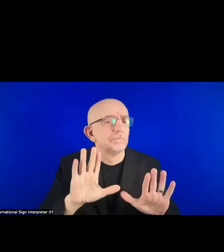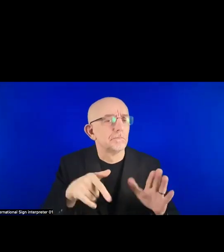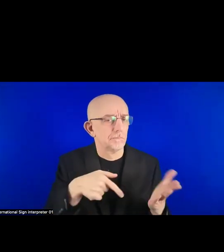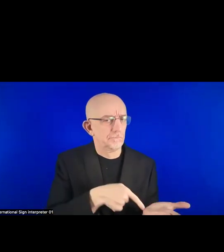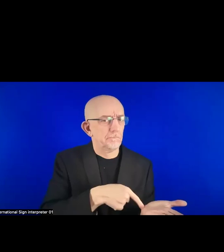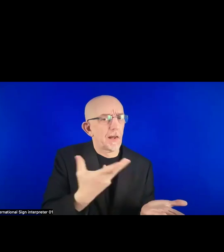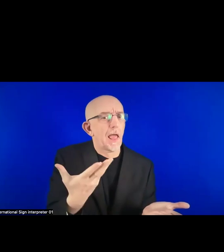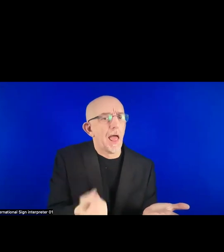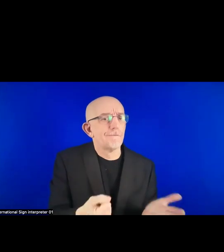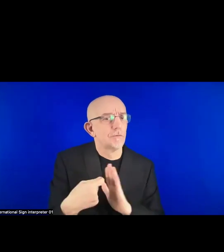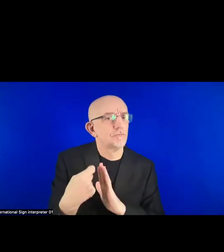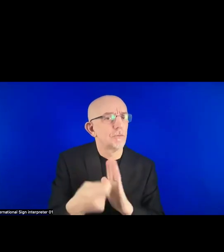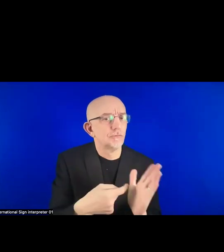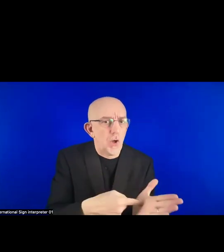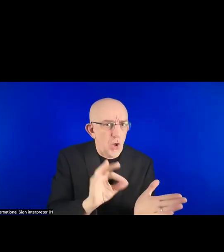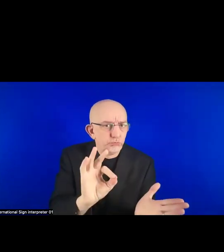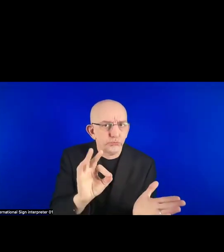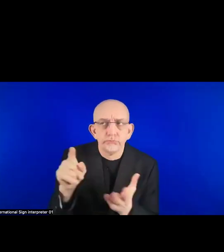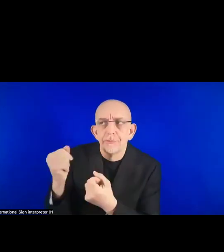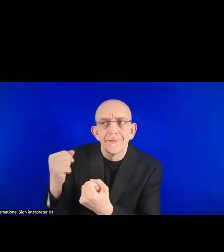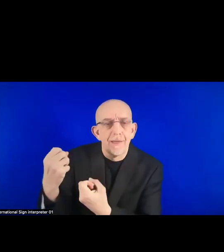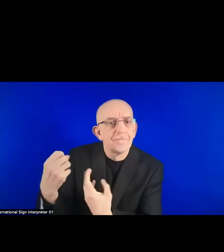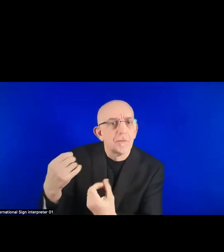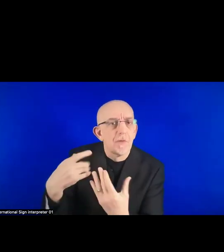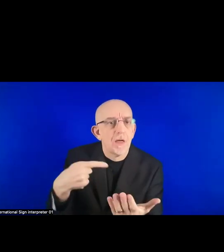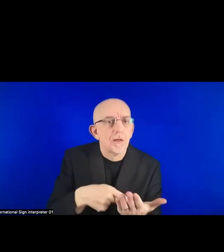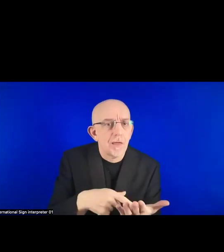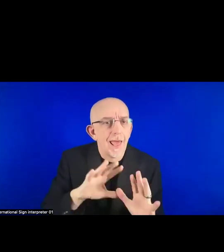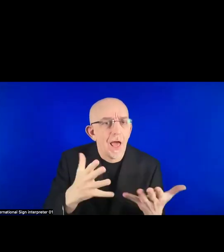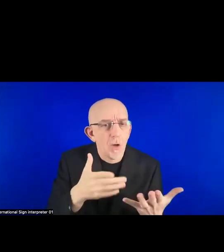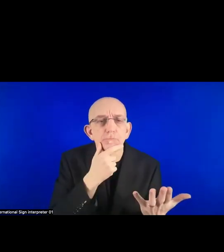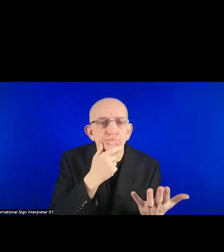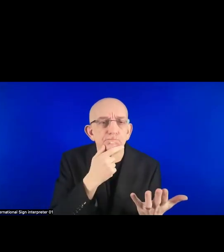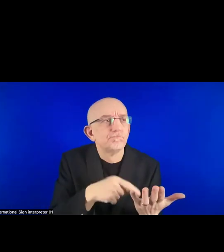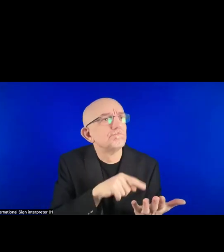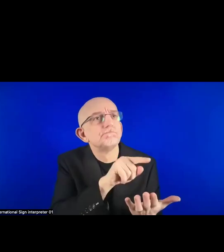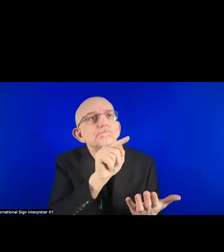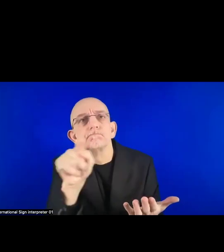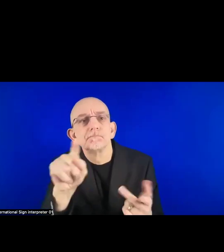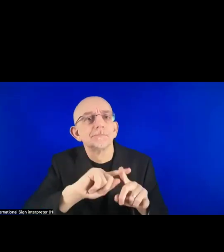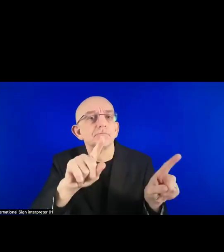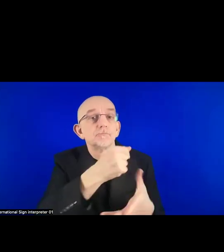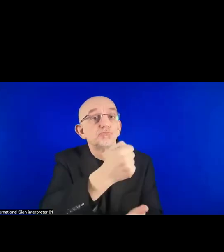closer to securing funding. Thank you very much and I wish you the best of luck with